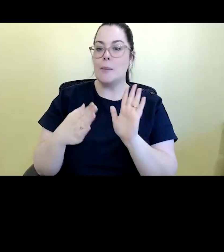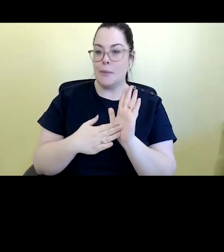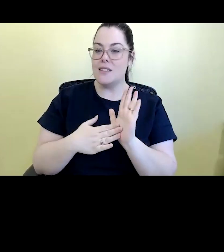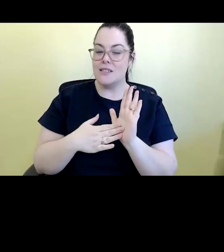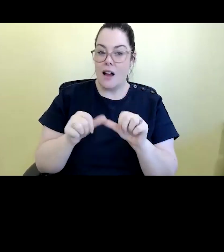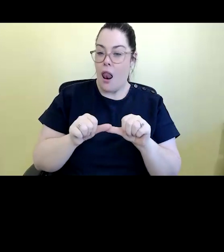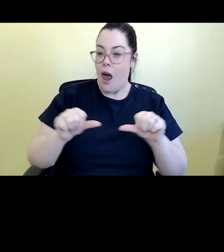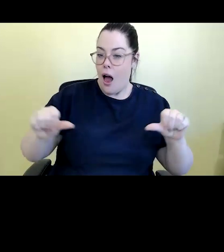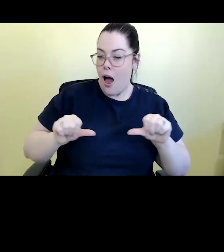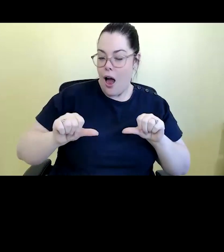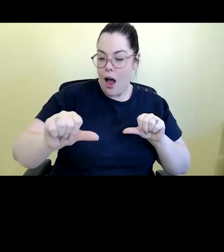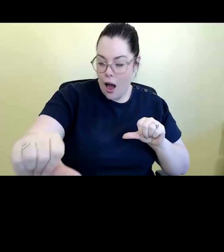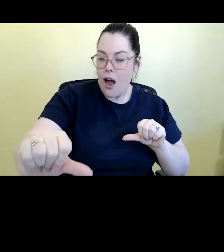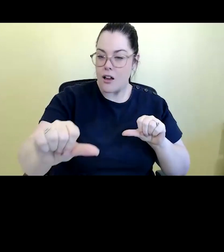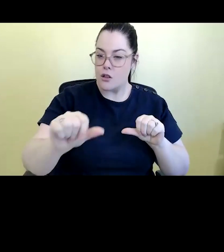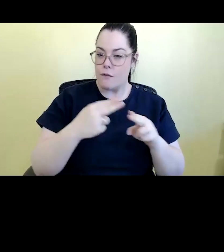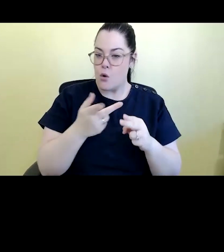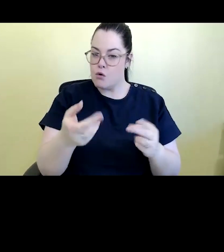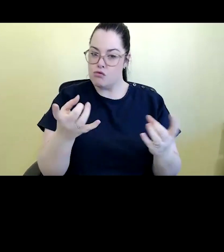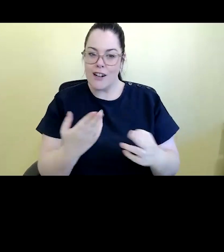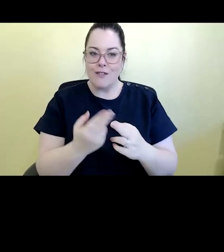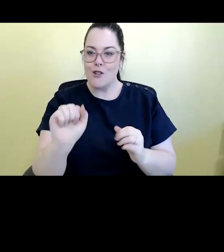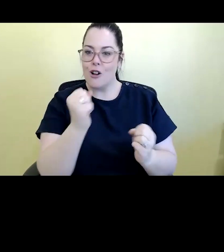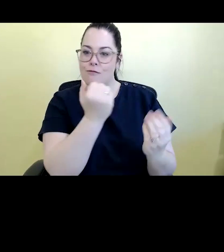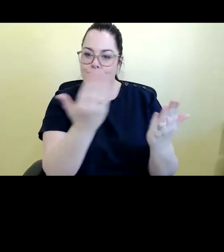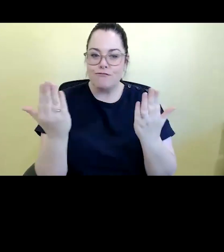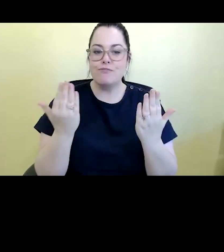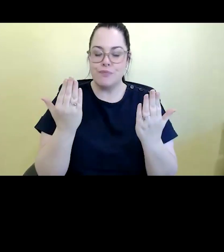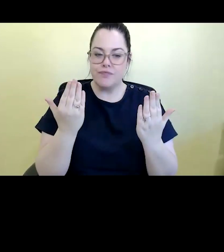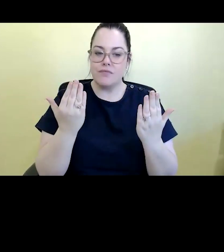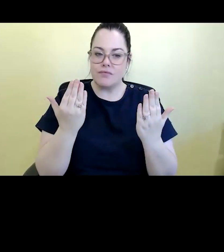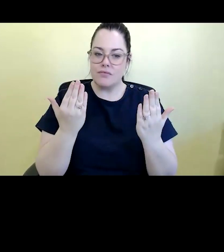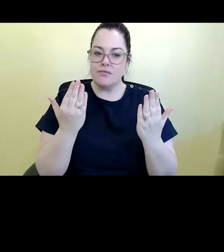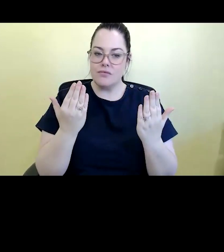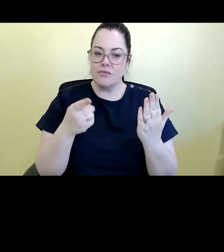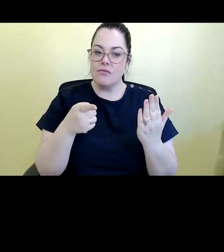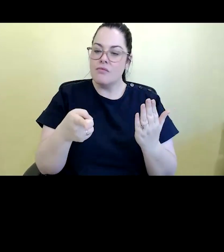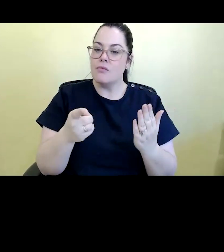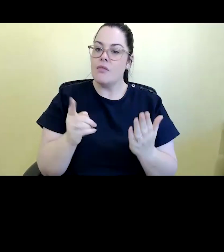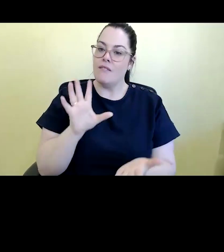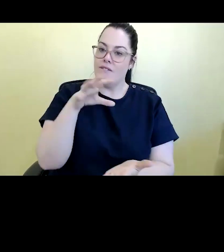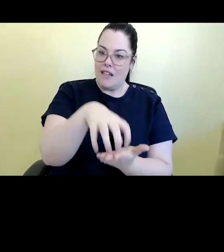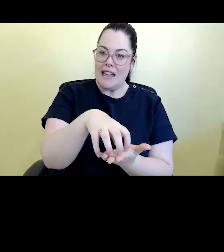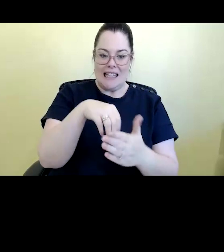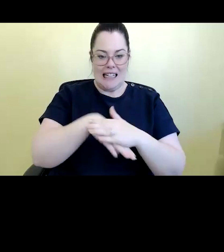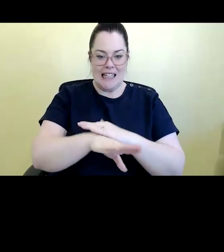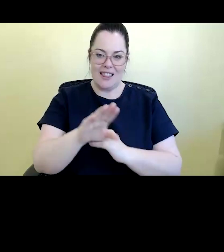2 space. The pavilion has a presence within the area, but it is tucked away. We encourage you